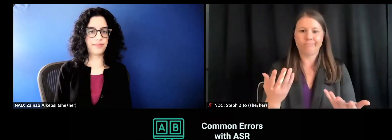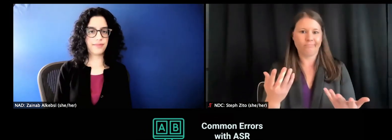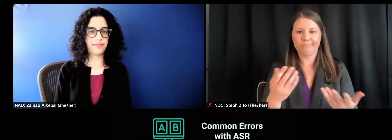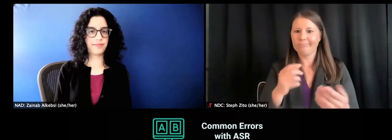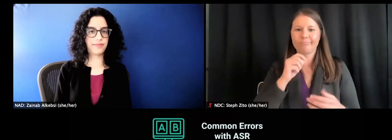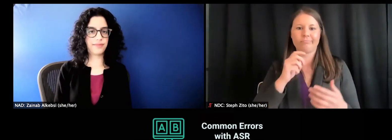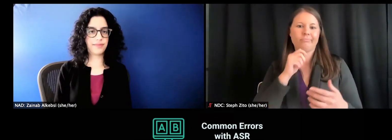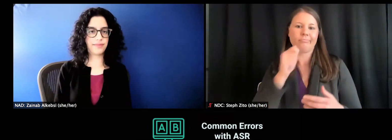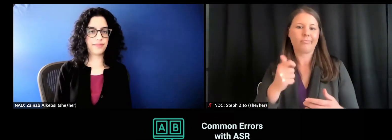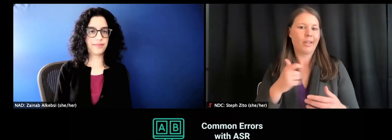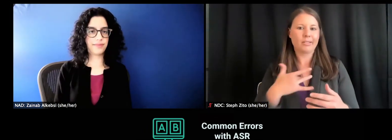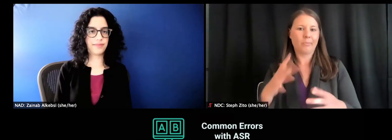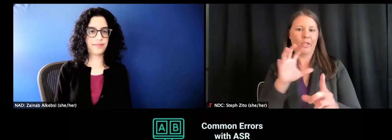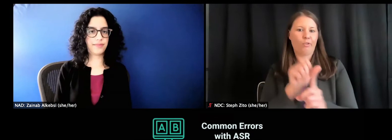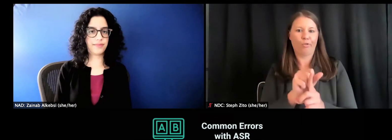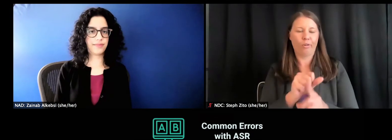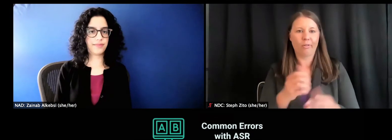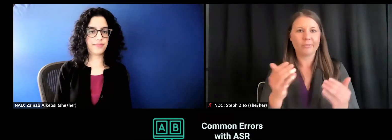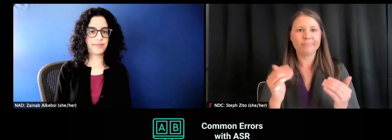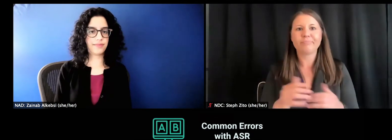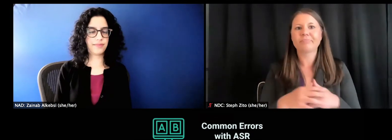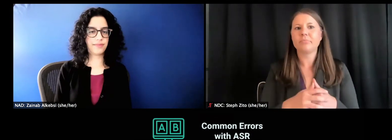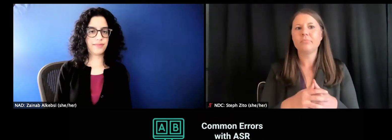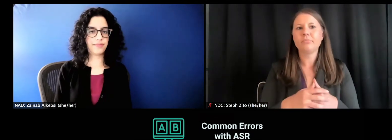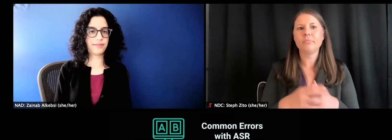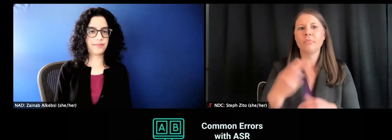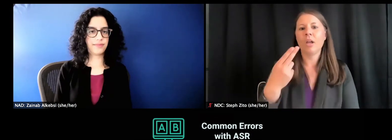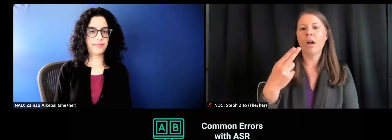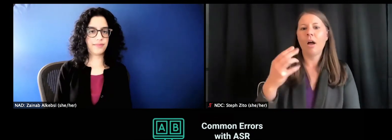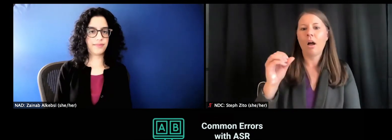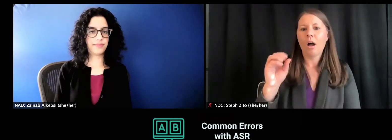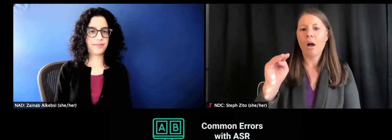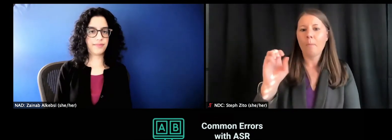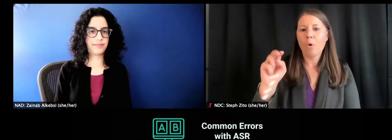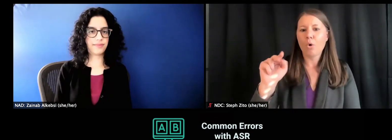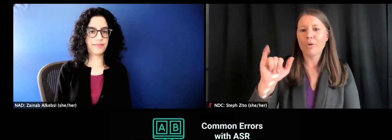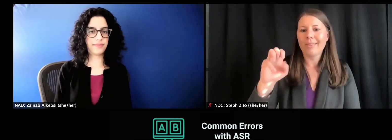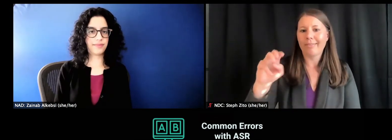are often not included by ASR technology or services.